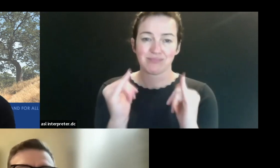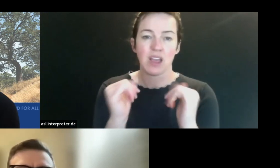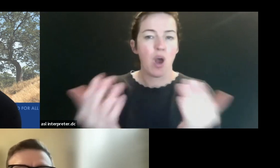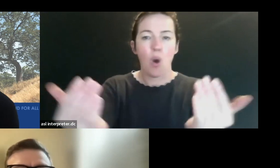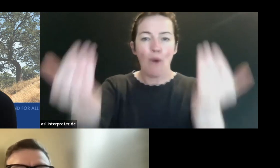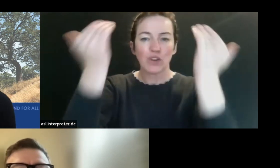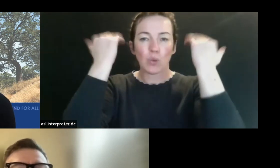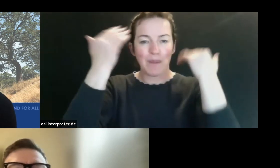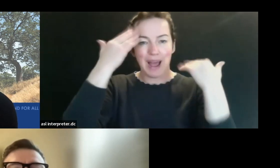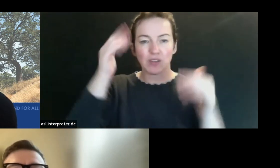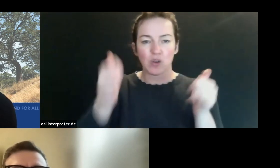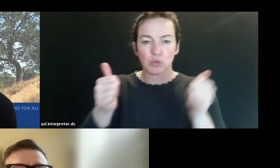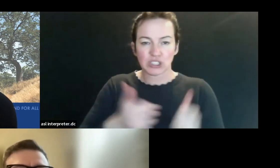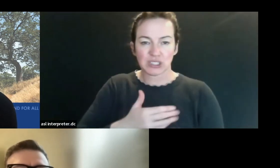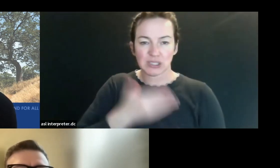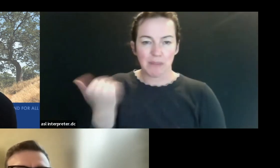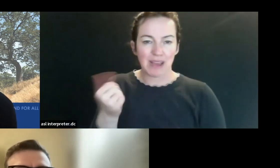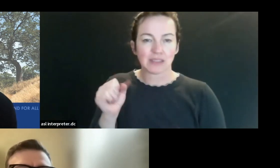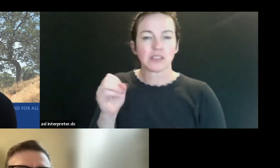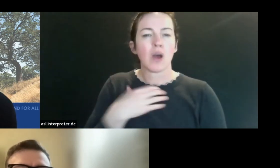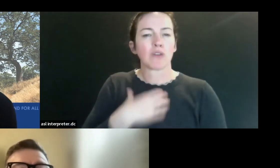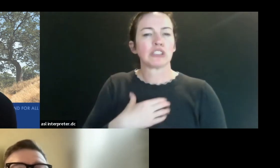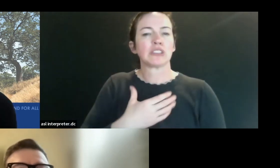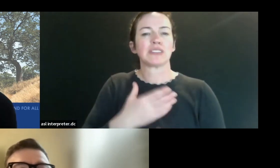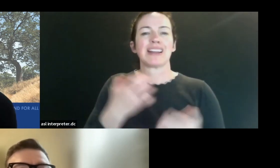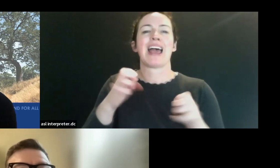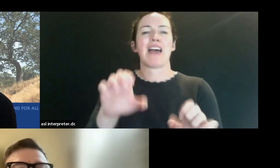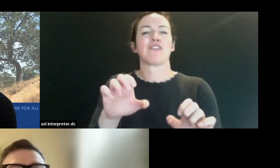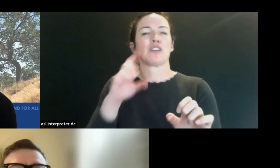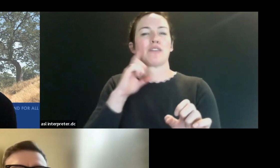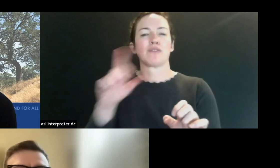the best one is, so I’d love if there was an effort, for like a compendium of digital